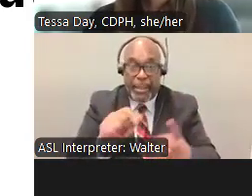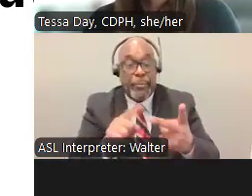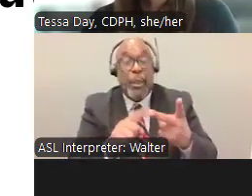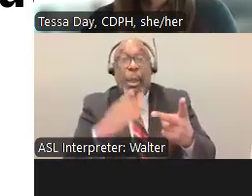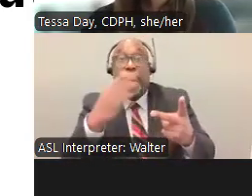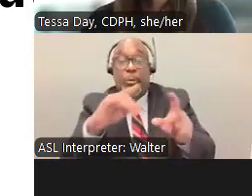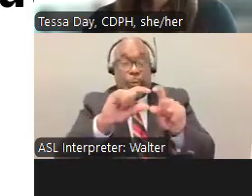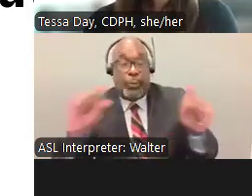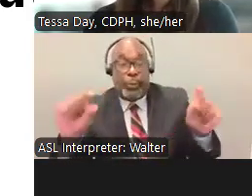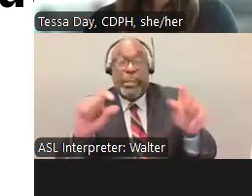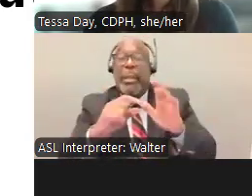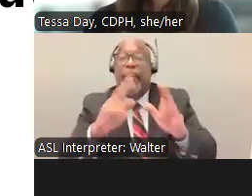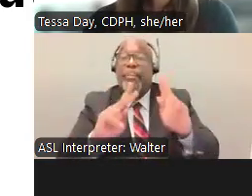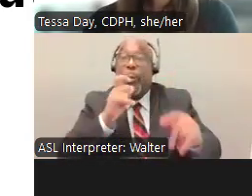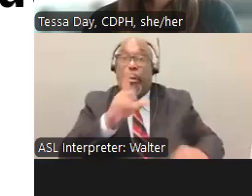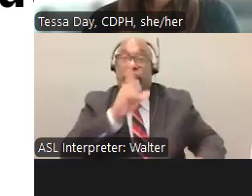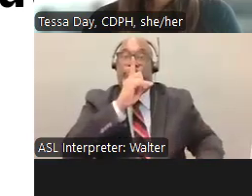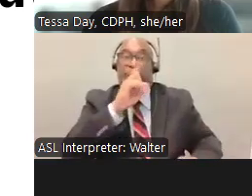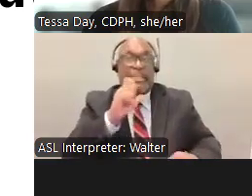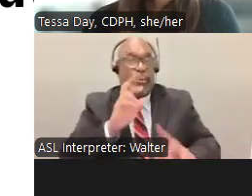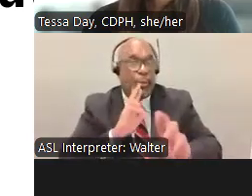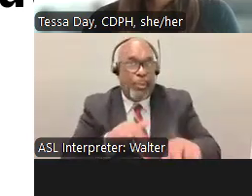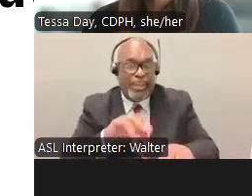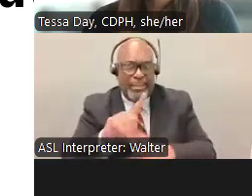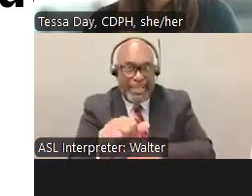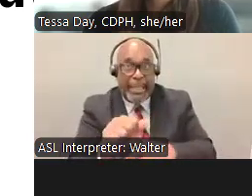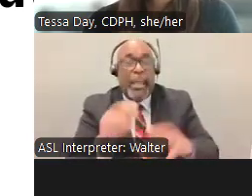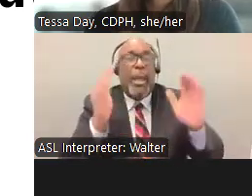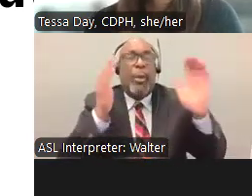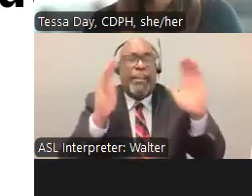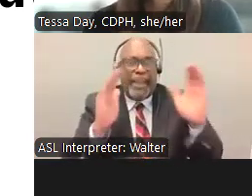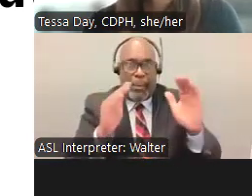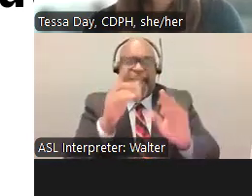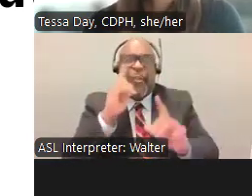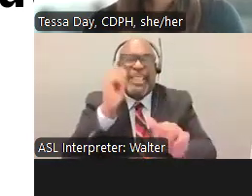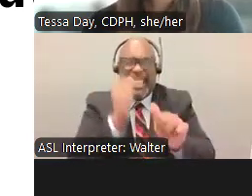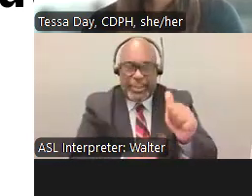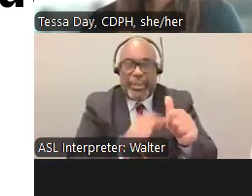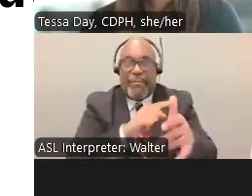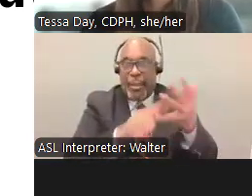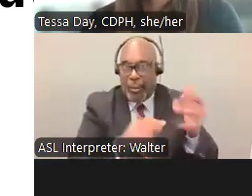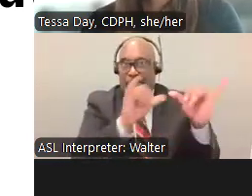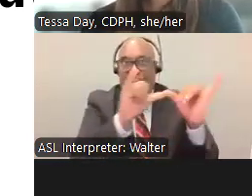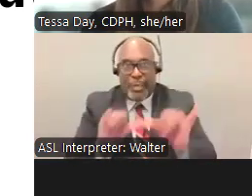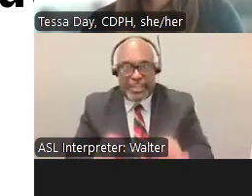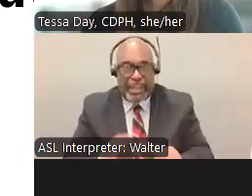13:28:49 be people who did not report a 13:28:51 disability, and we're comparing 13:28:52 them on each of those metrics that I 13:28:53 just mentioned. When we look at this